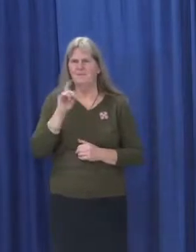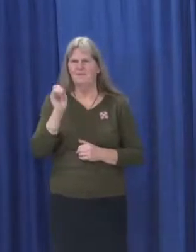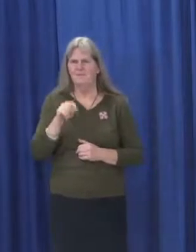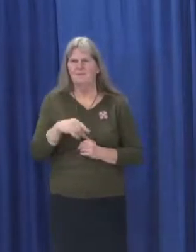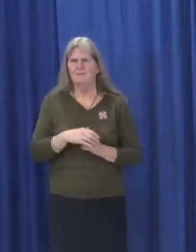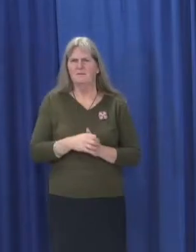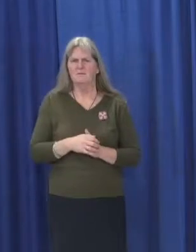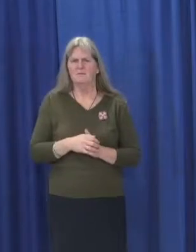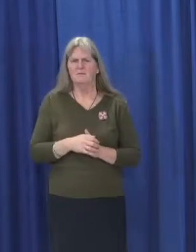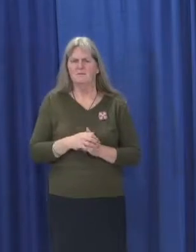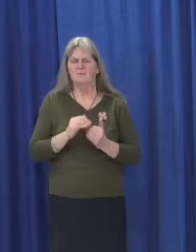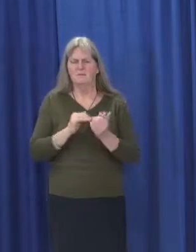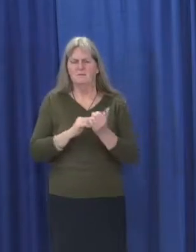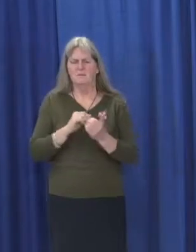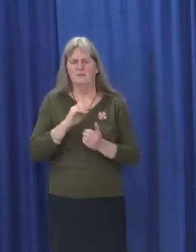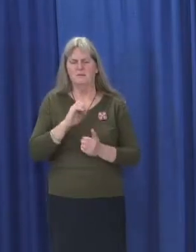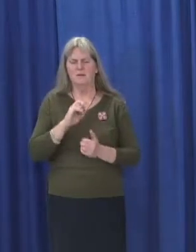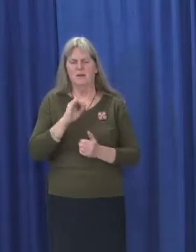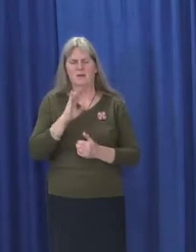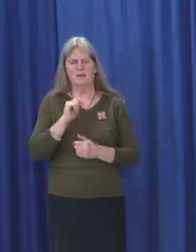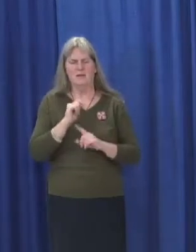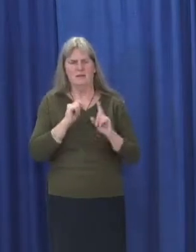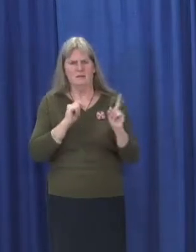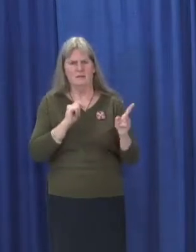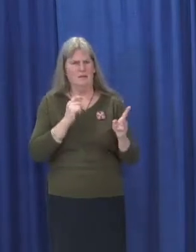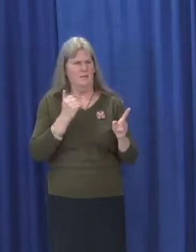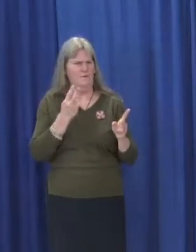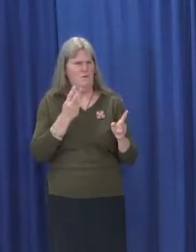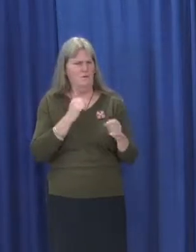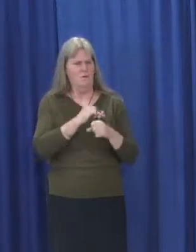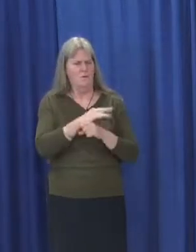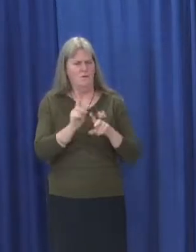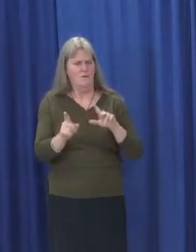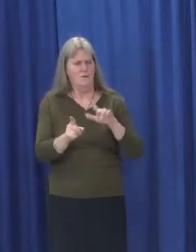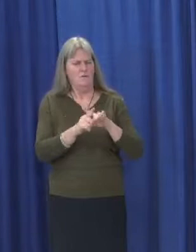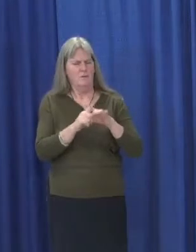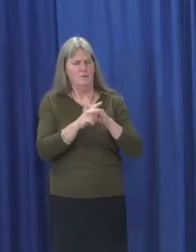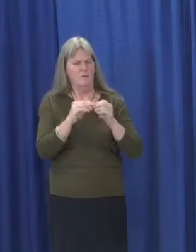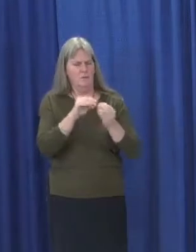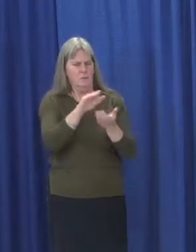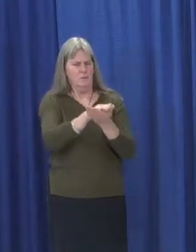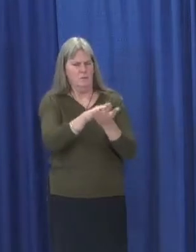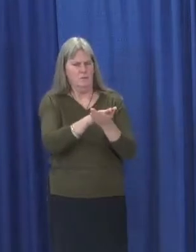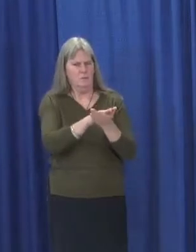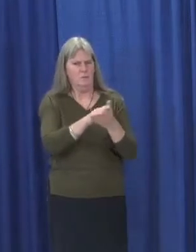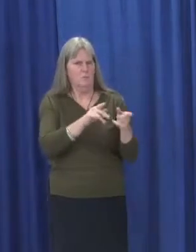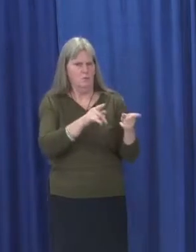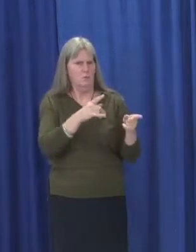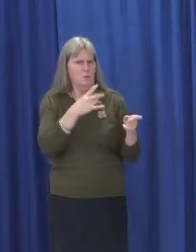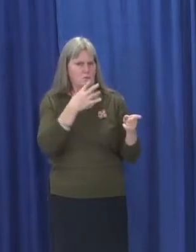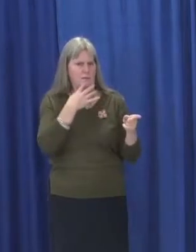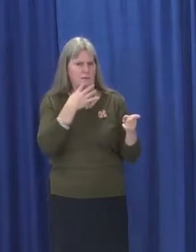question is for Dr Elliott's. We've seen a few cases pop up in schools and like you said there